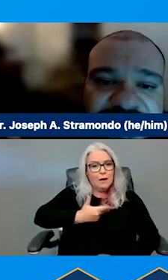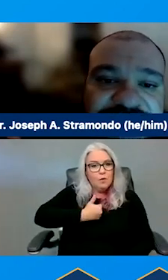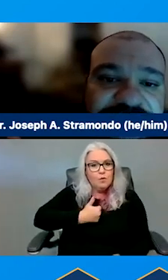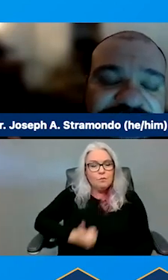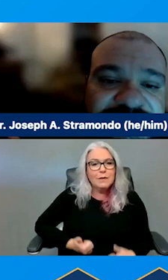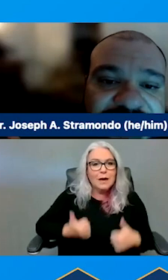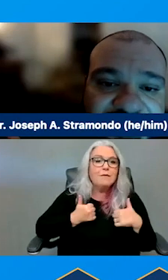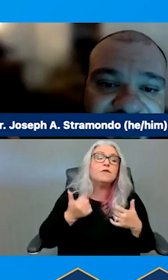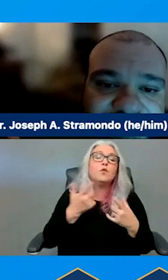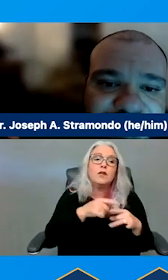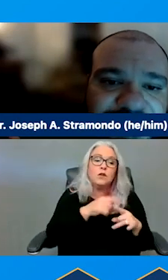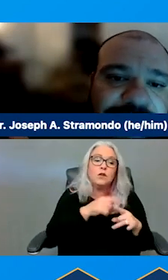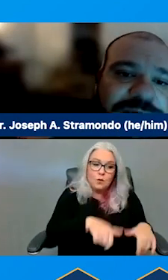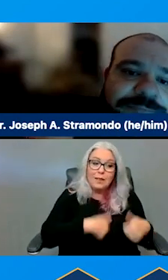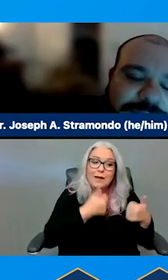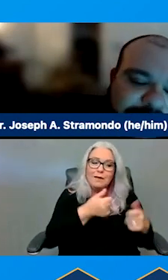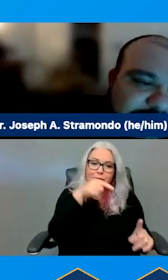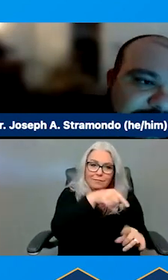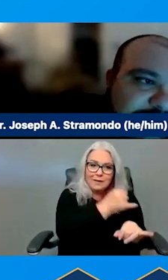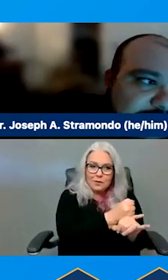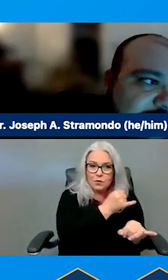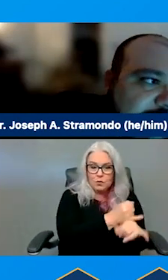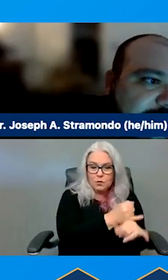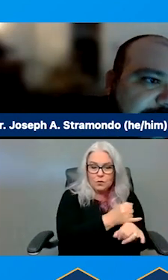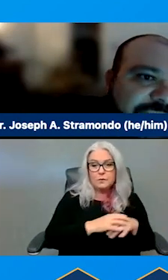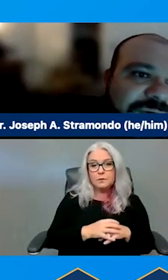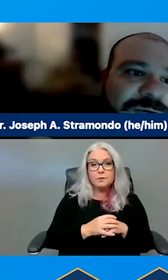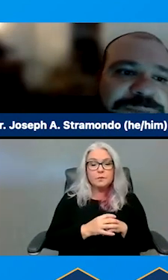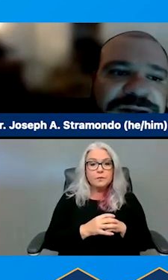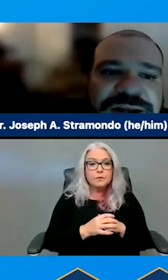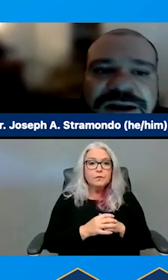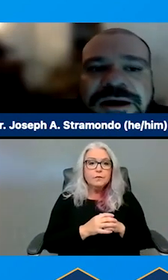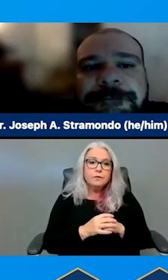are living in an institutional